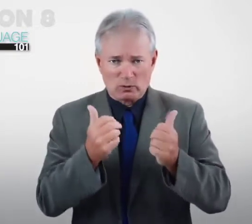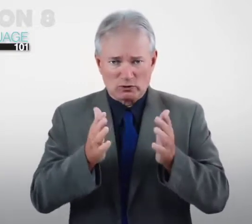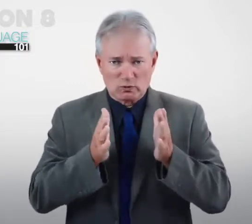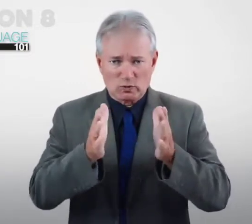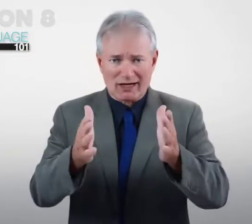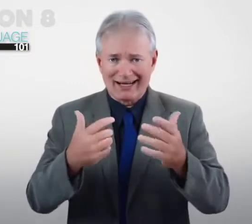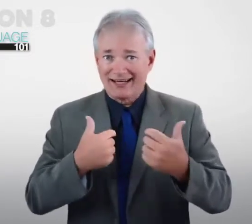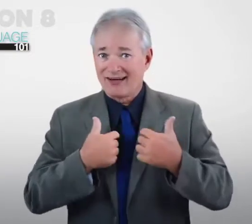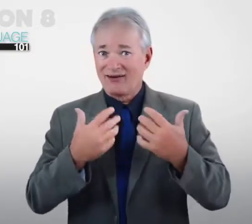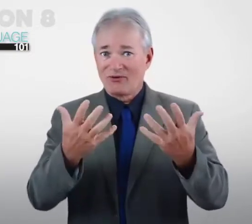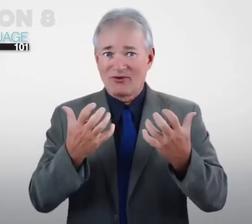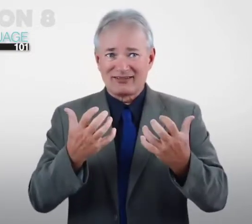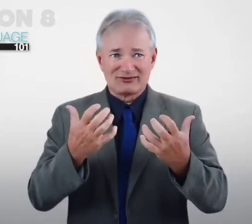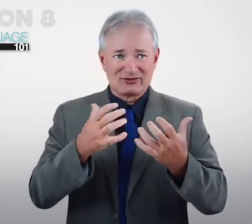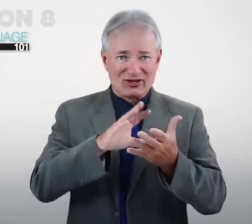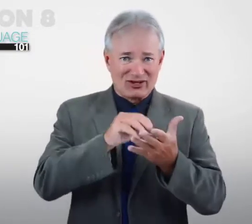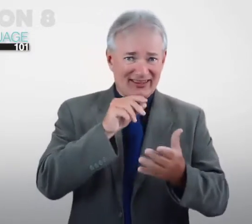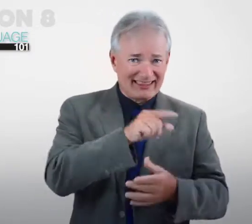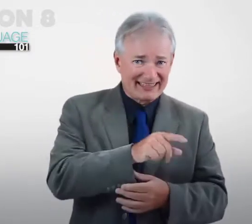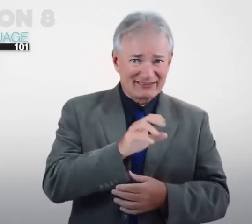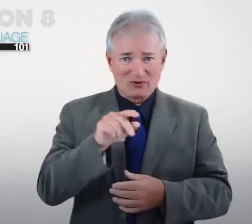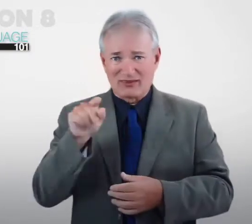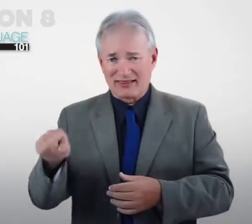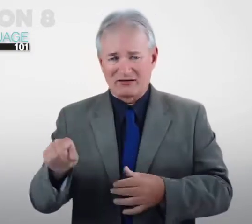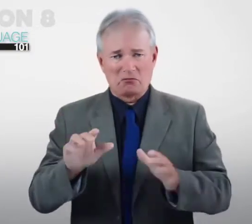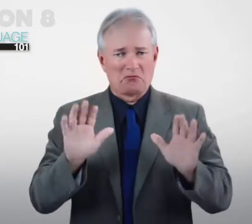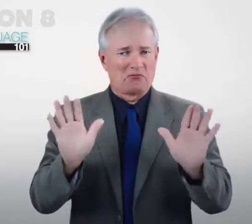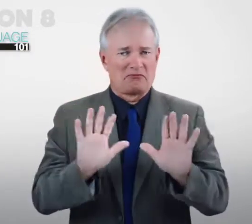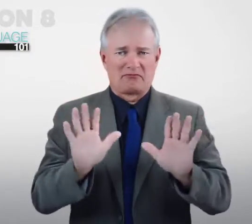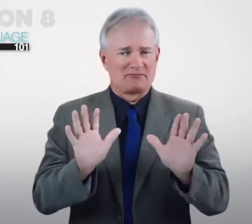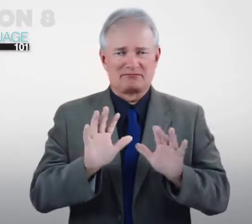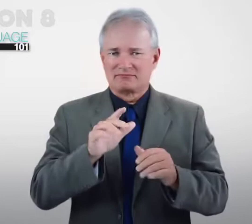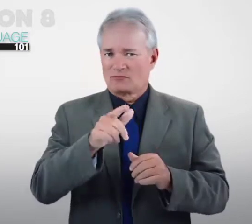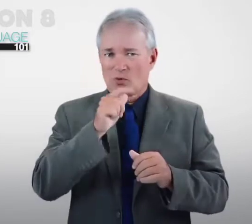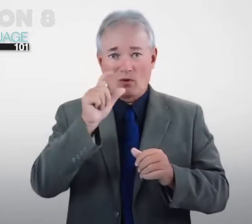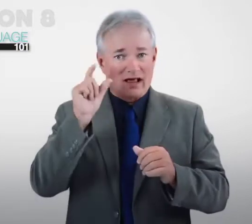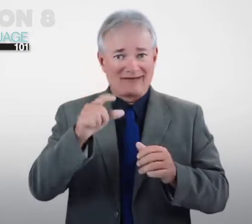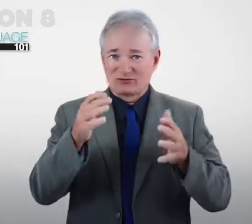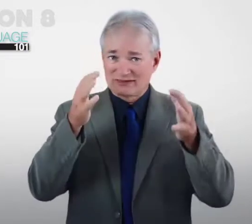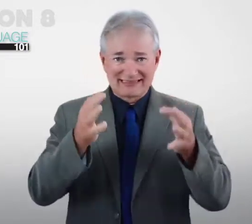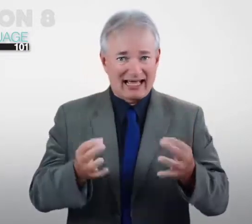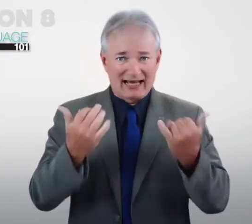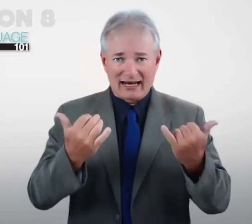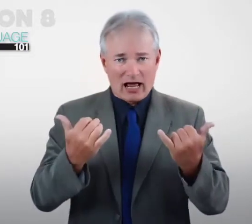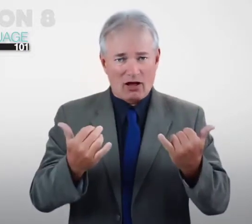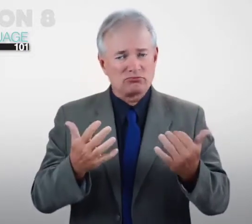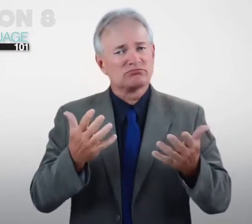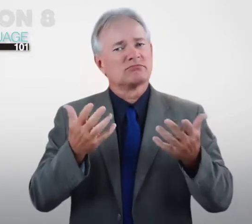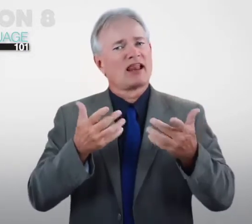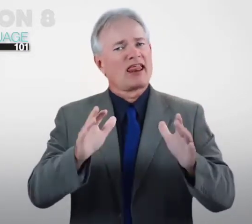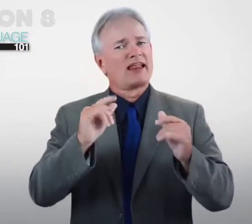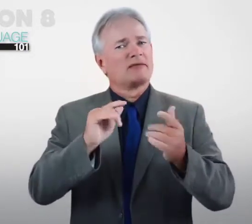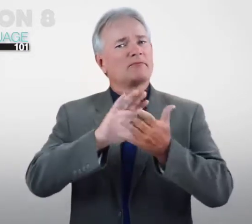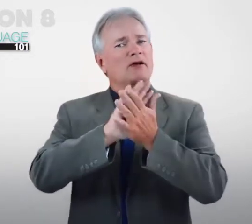So if you're wondering, well, which way should I go? Should I learn English or American sign language? No worries.